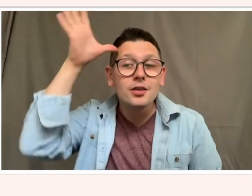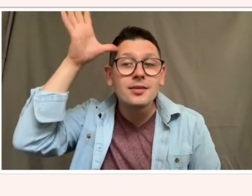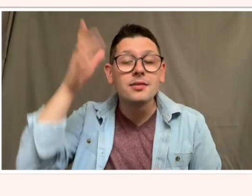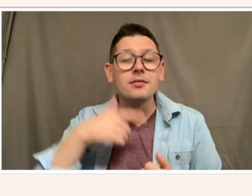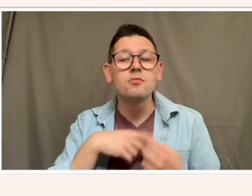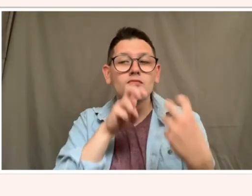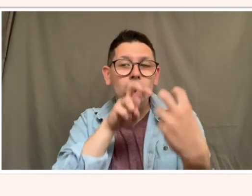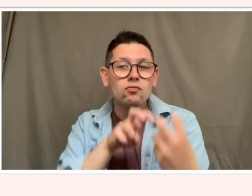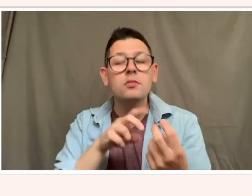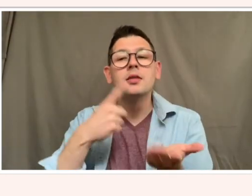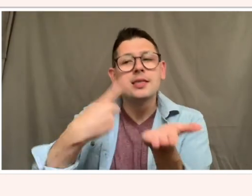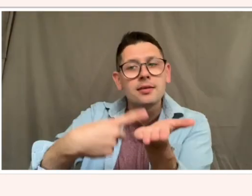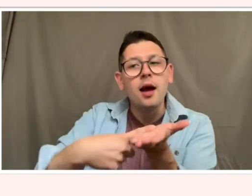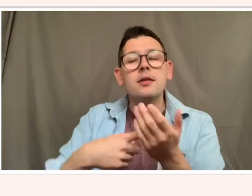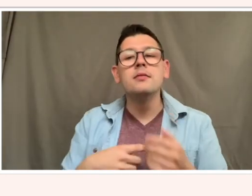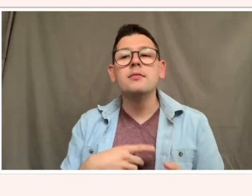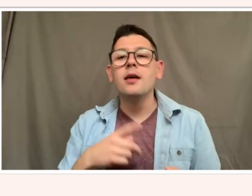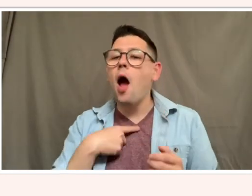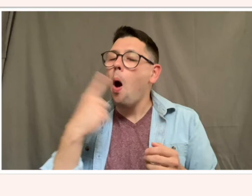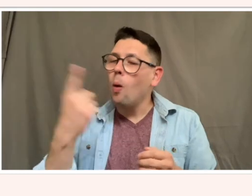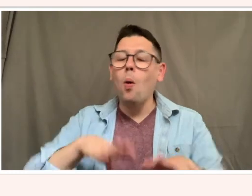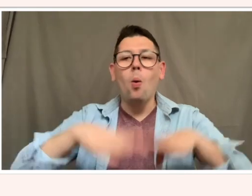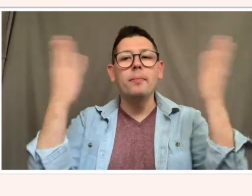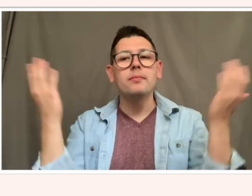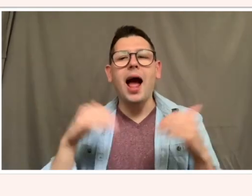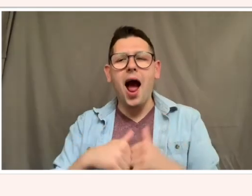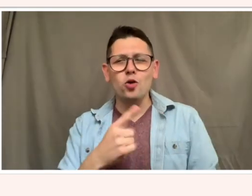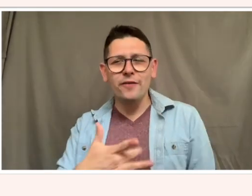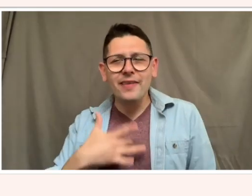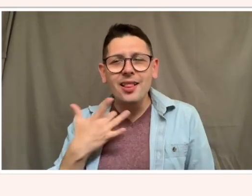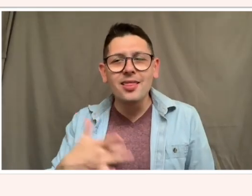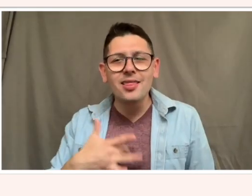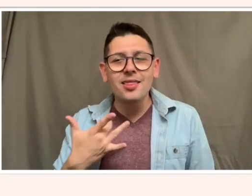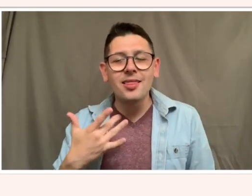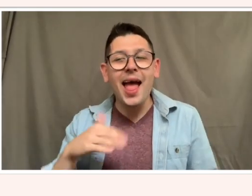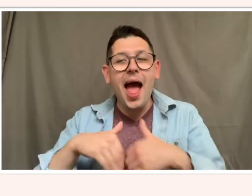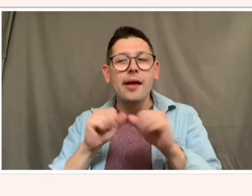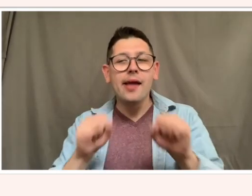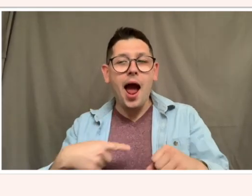We sit down with parents. We talk to them about how they feel.